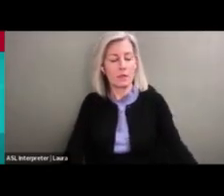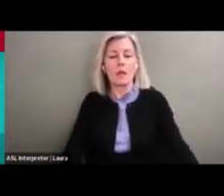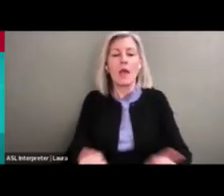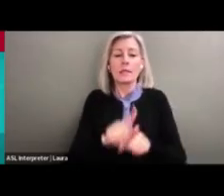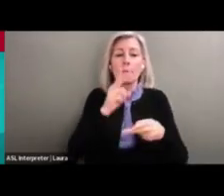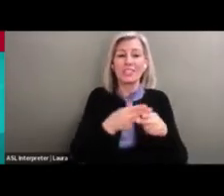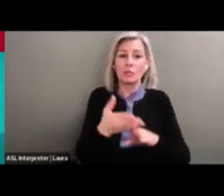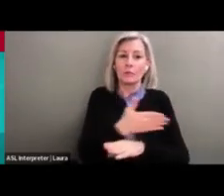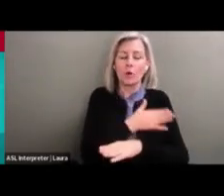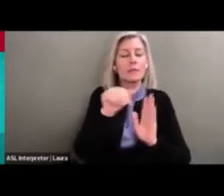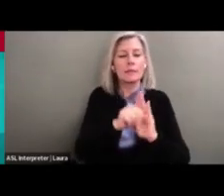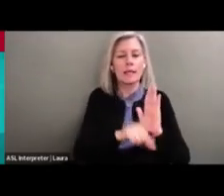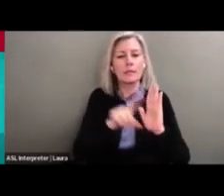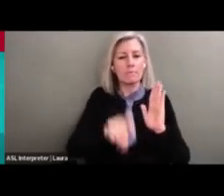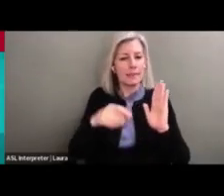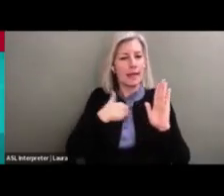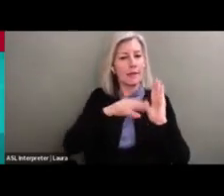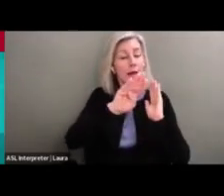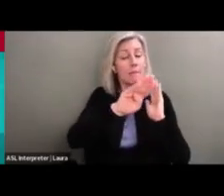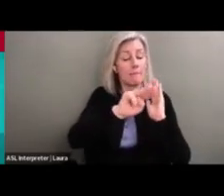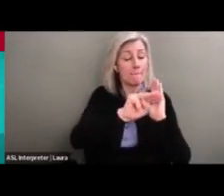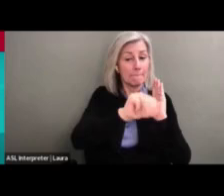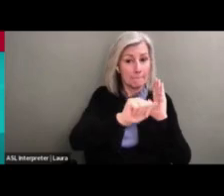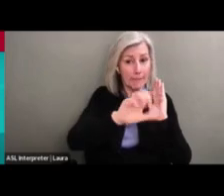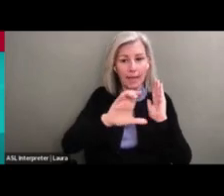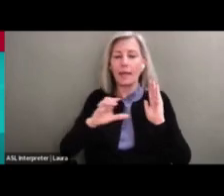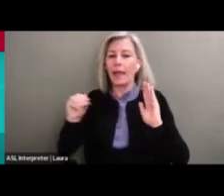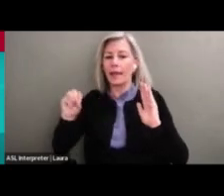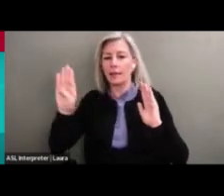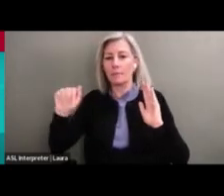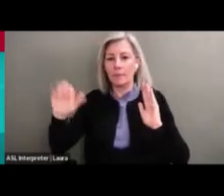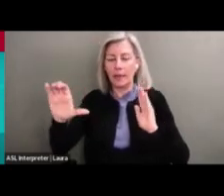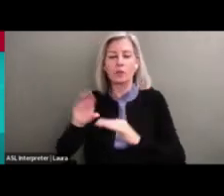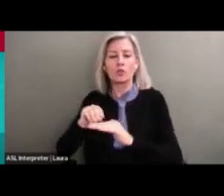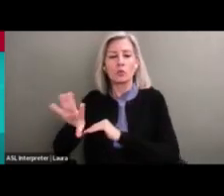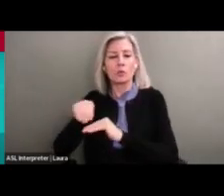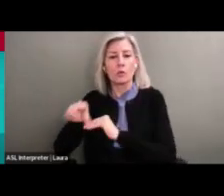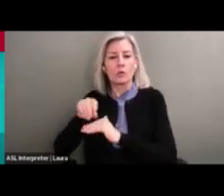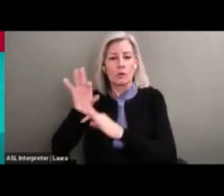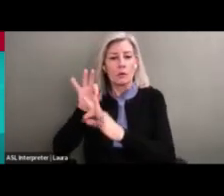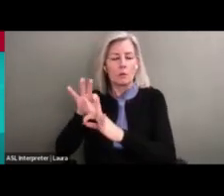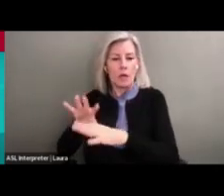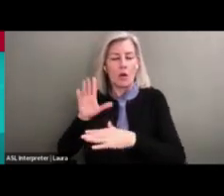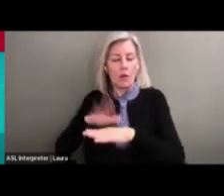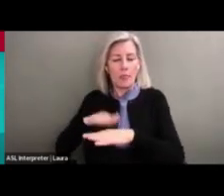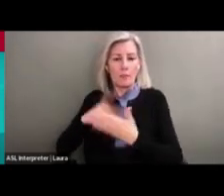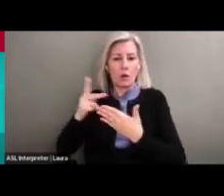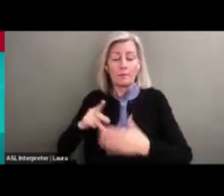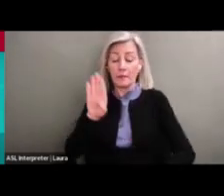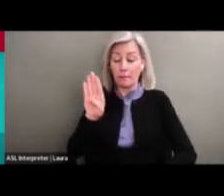Within traumatic brain injury programs, their TBI state partnerships. As I mentioned earlier, states must have a